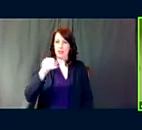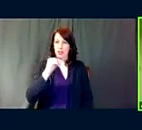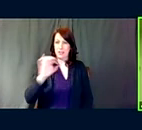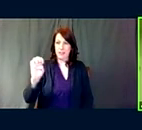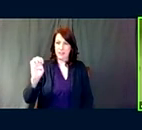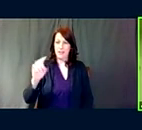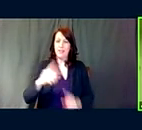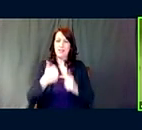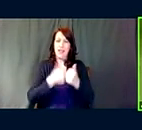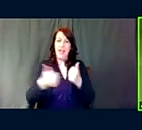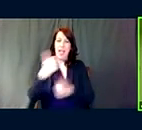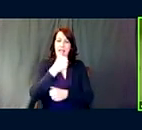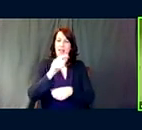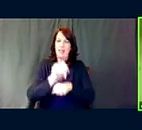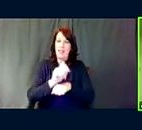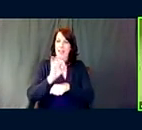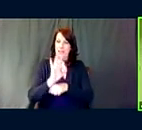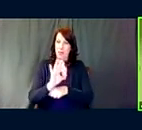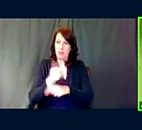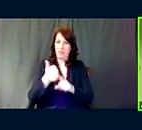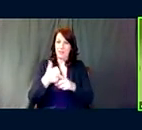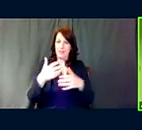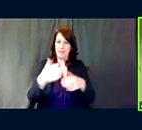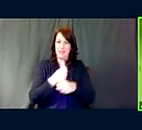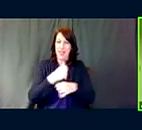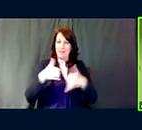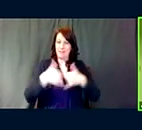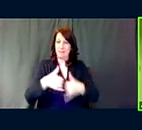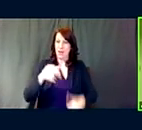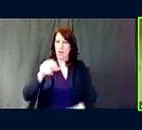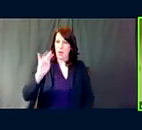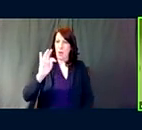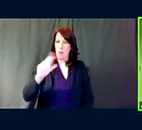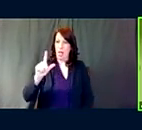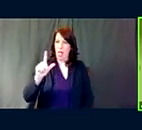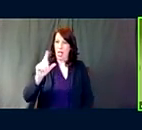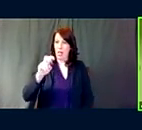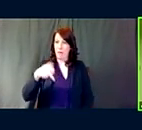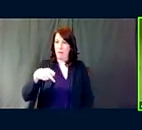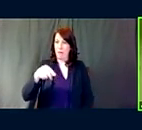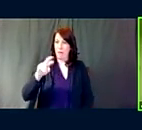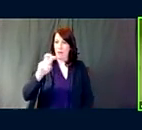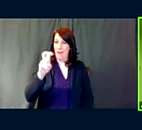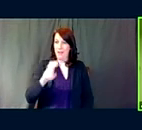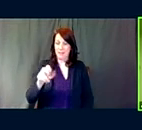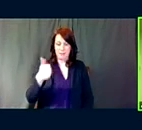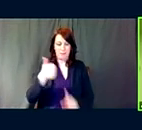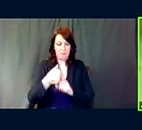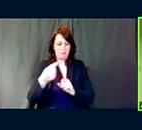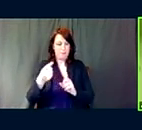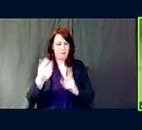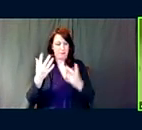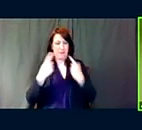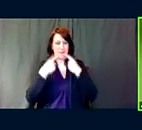HEAD OF THE COVID-19 TASK FORCE, WHO SINCE GETTING NOBEL PRIZE FOR ECONOMICS HERE WAS BIT OF A HOUSEHOLD NAME IN WEST BENGAL